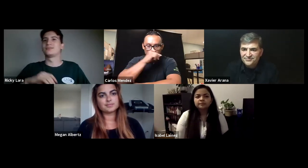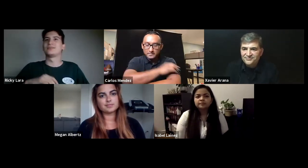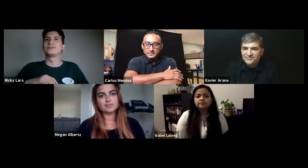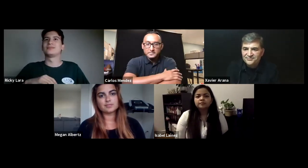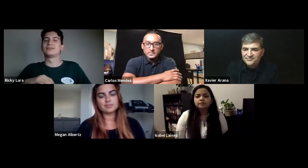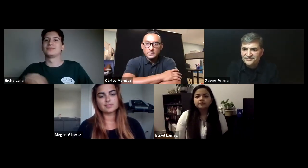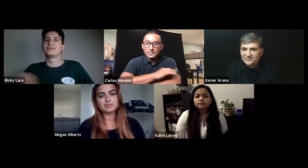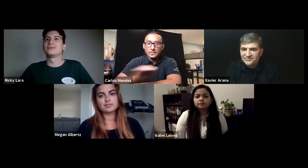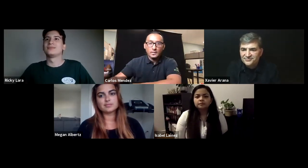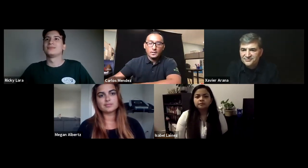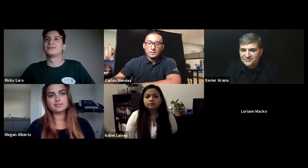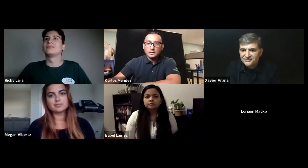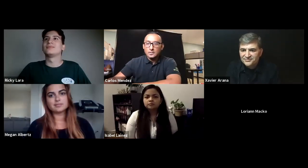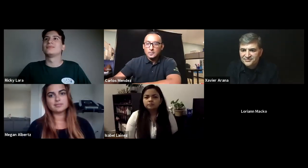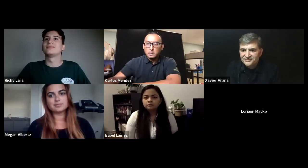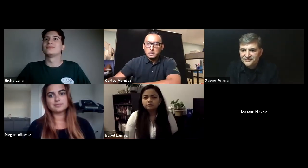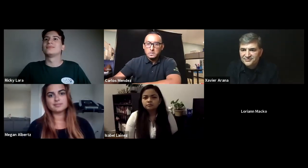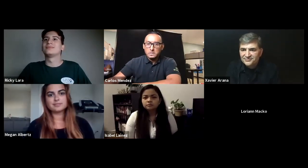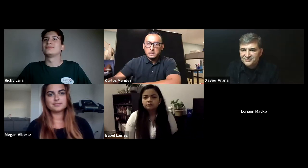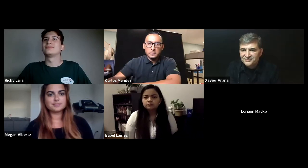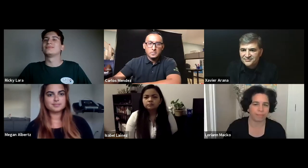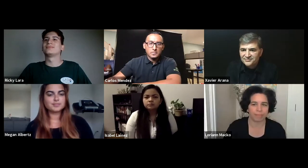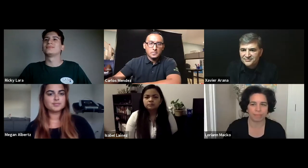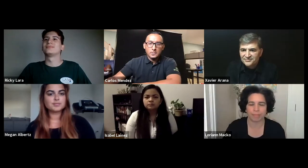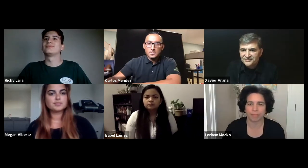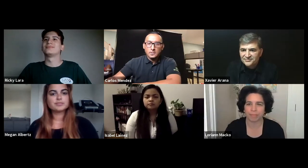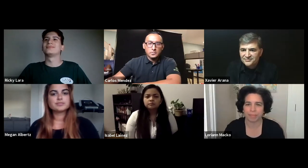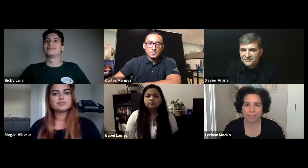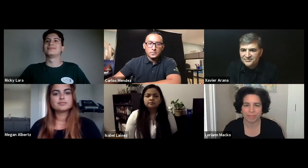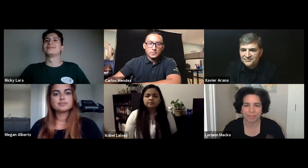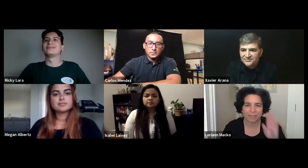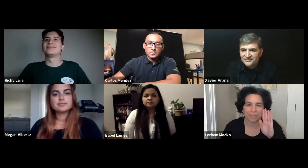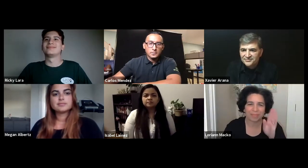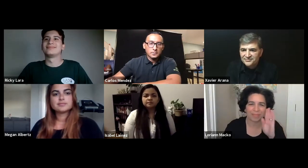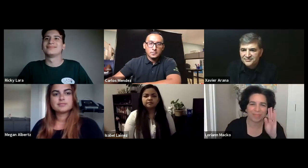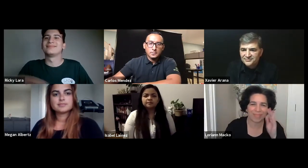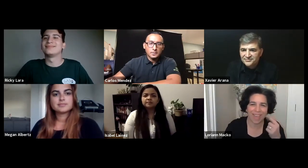so she could do some final closing remarks.